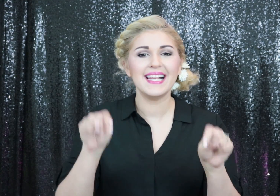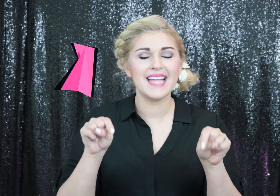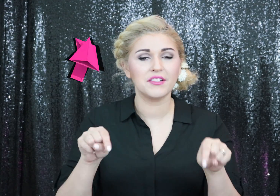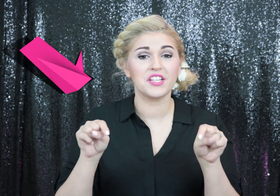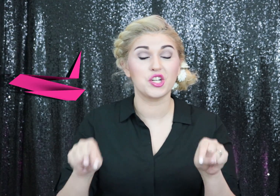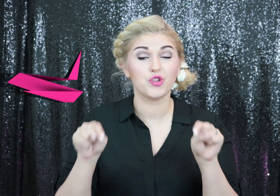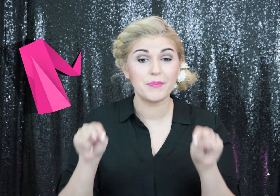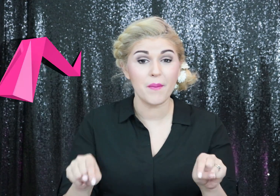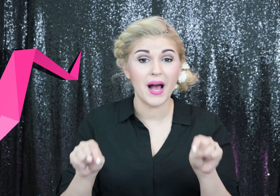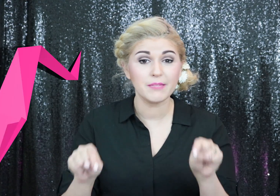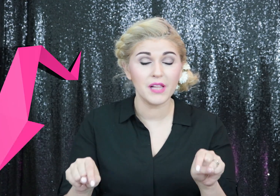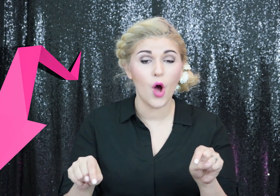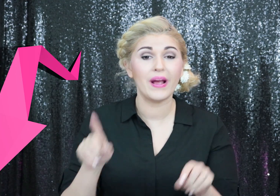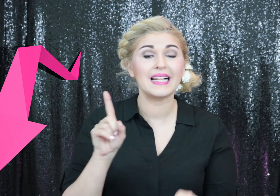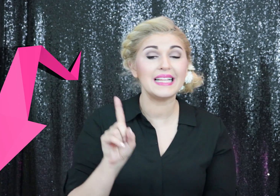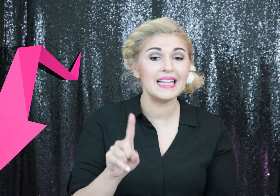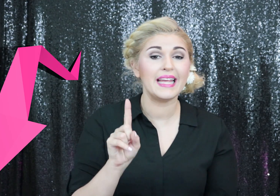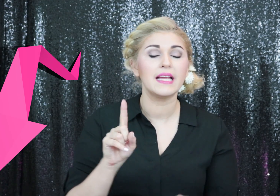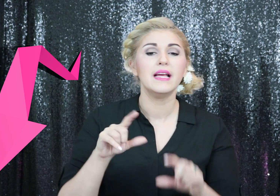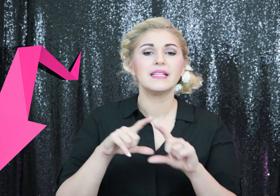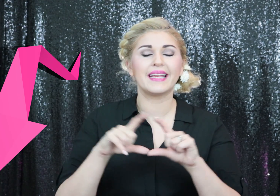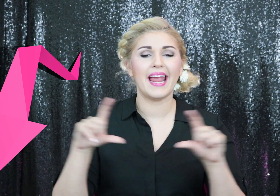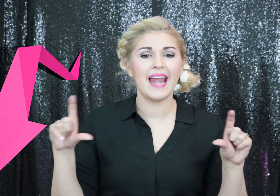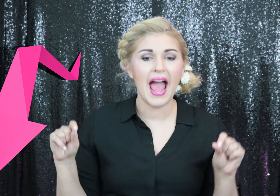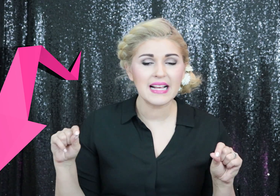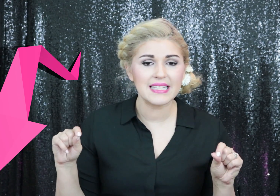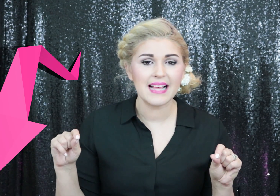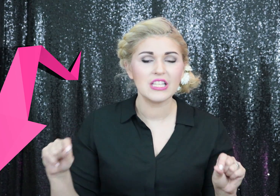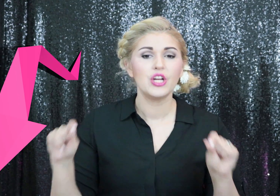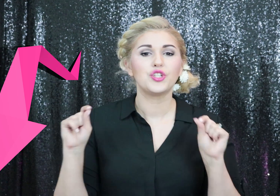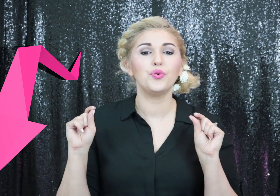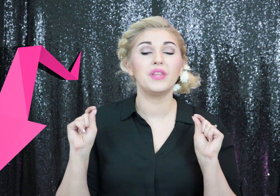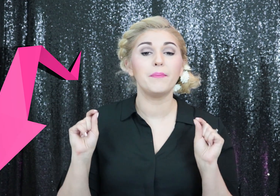Head down to the description box below and click the link to gain access to the